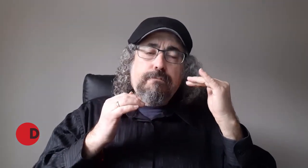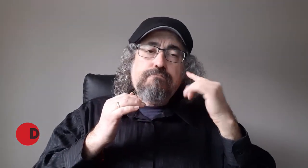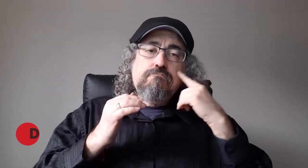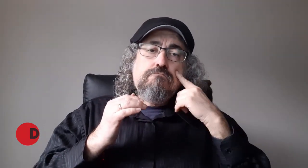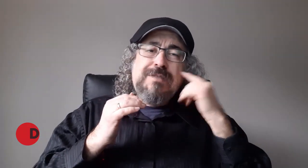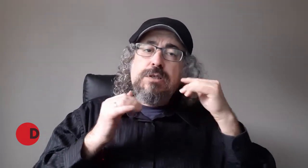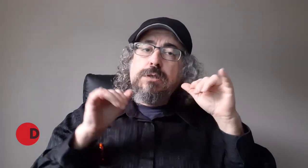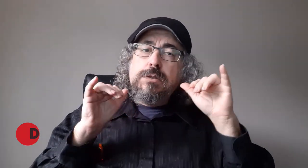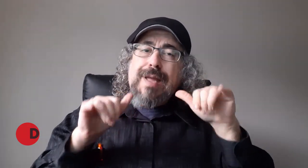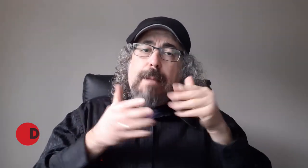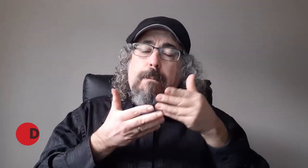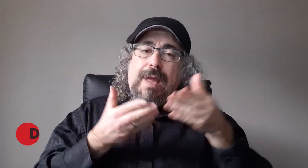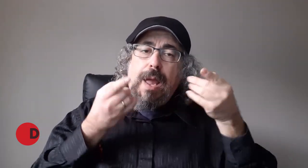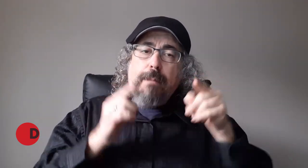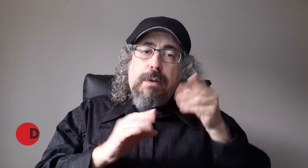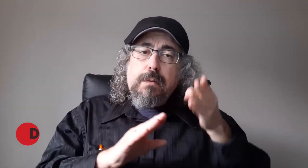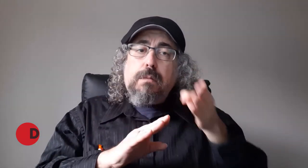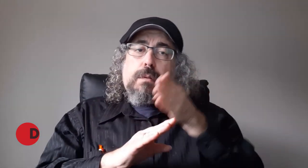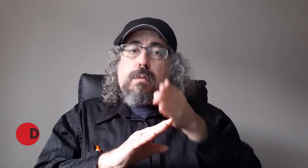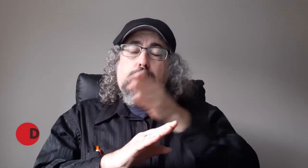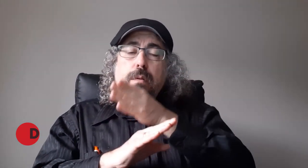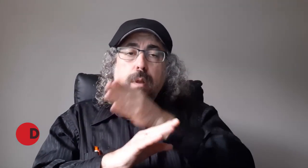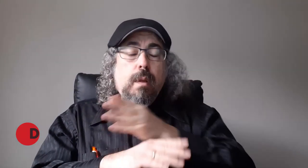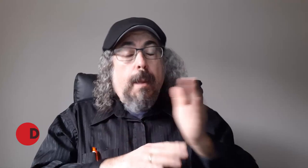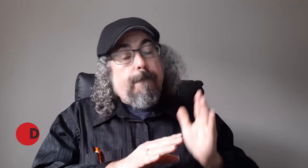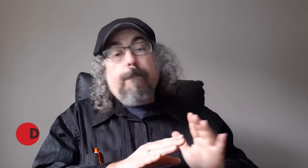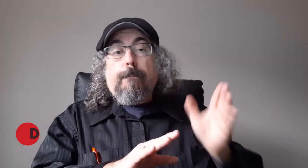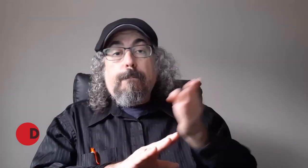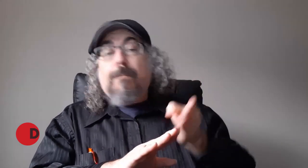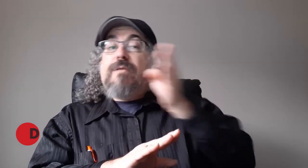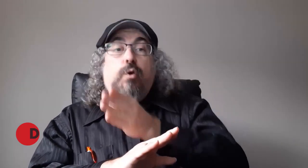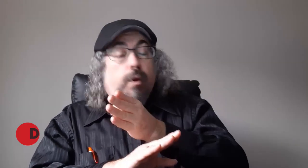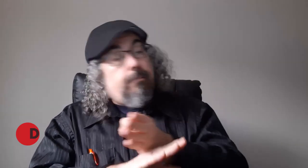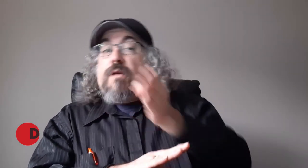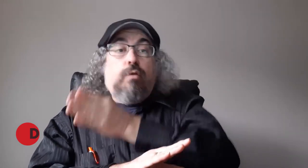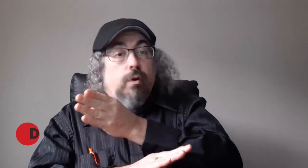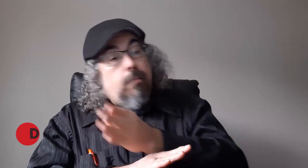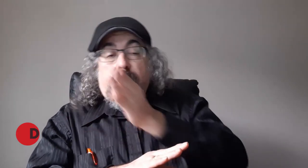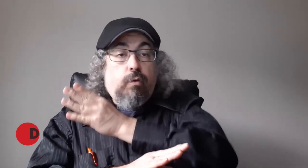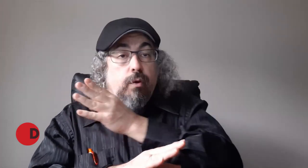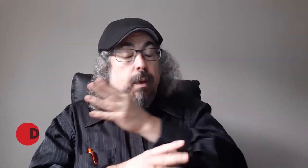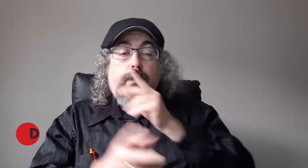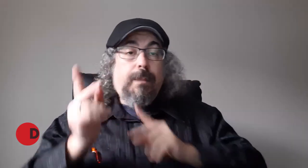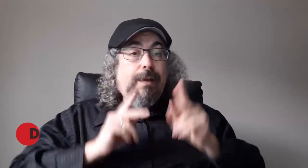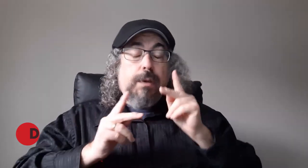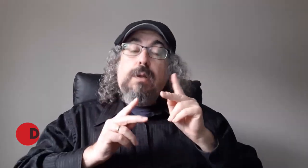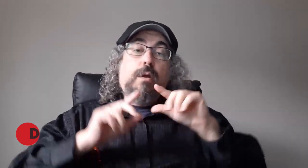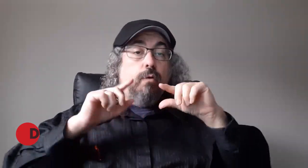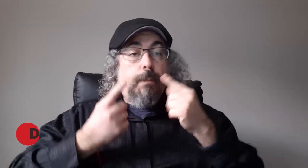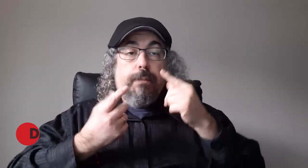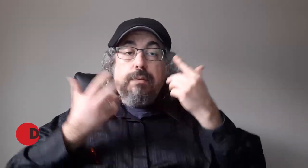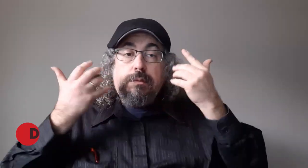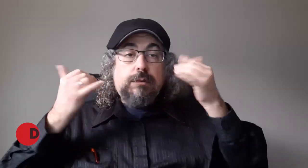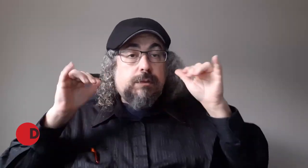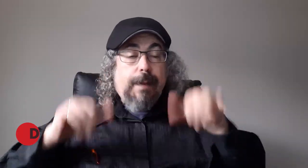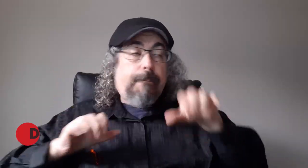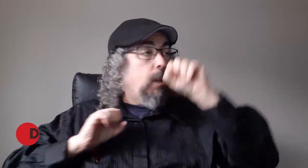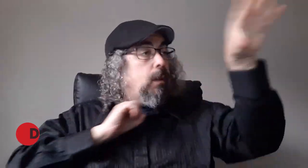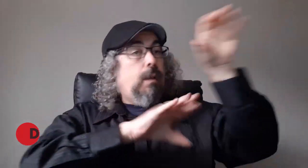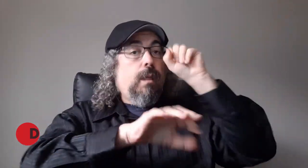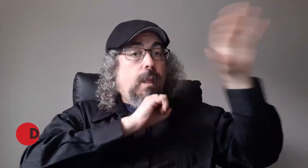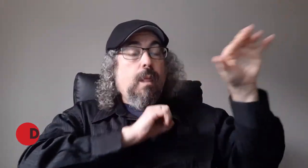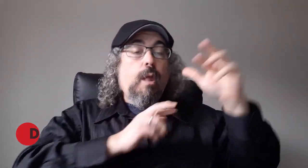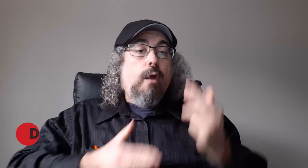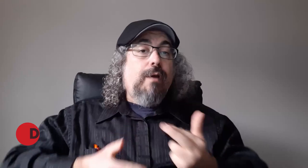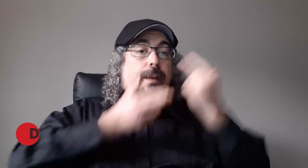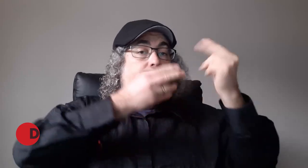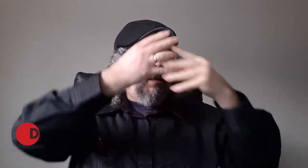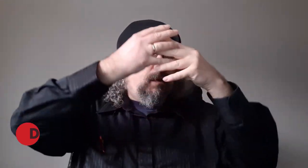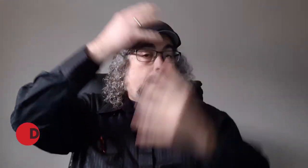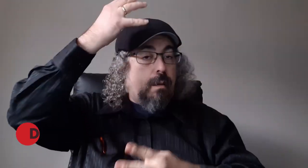This is based on experiences with past proceedings where people and groups